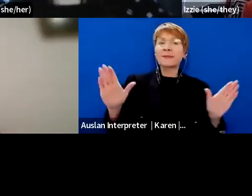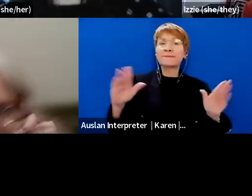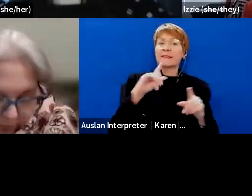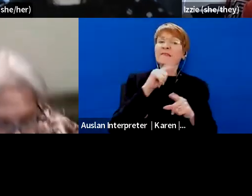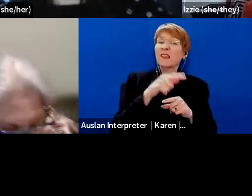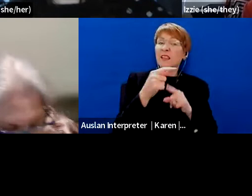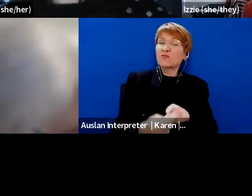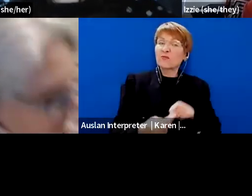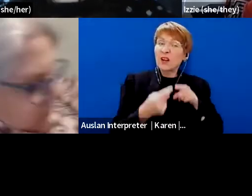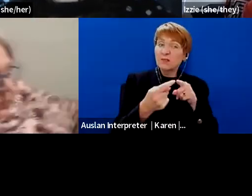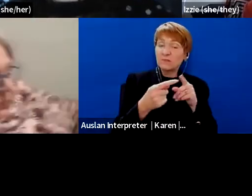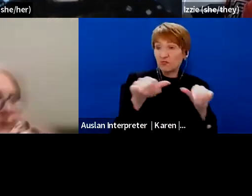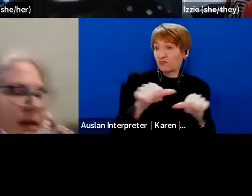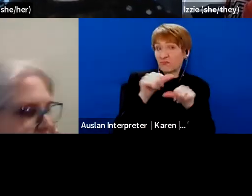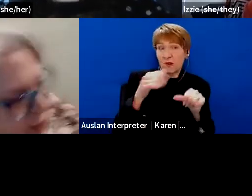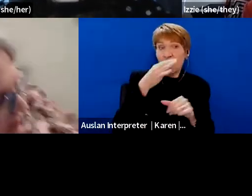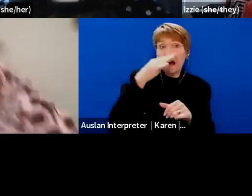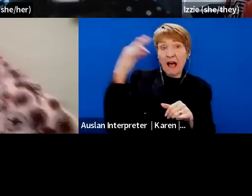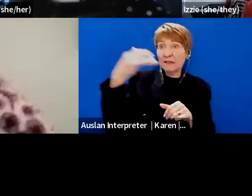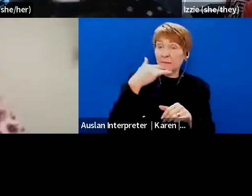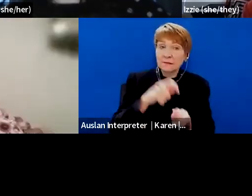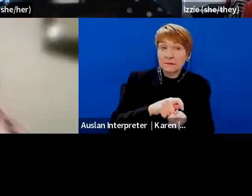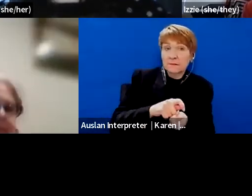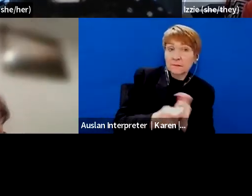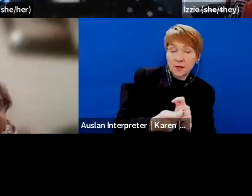have accommodations.